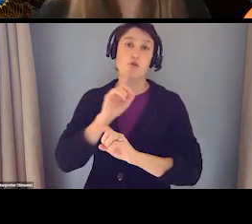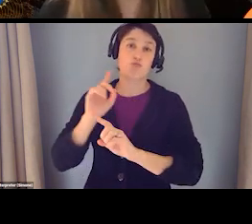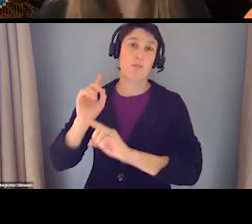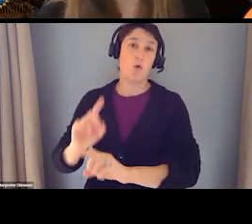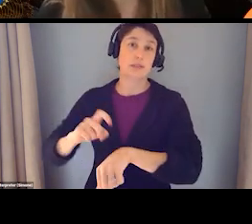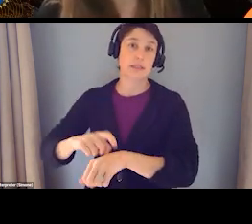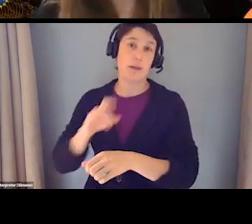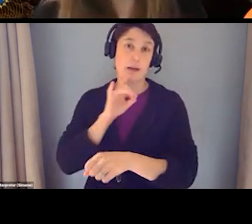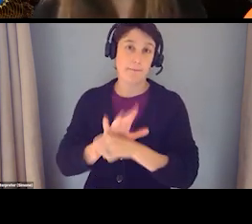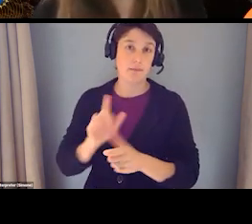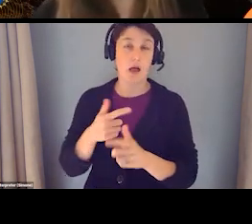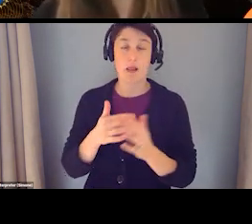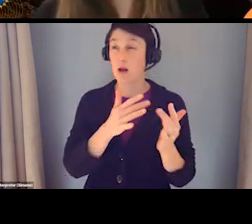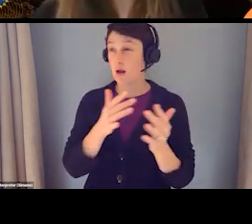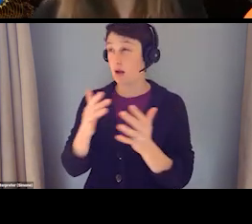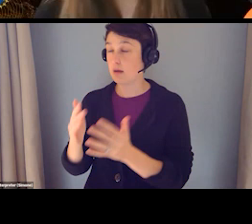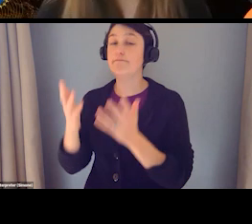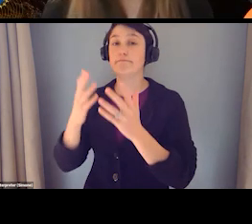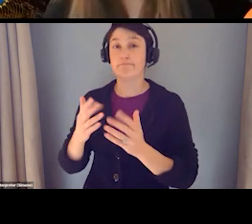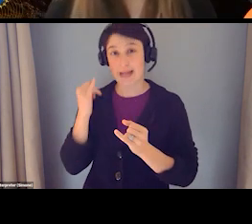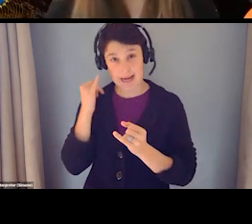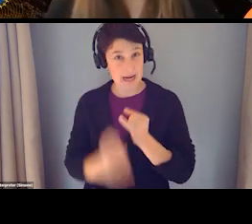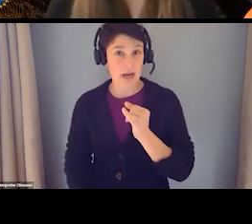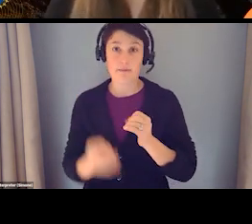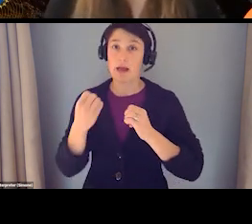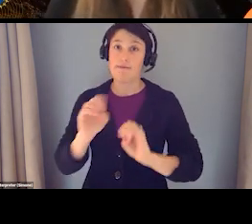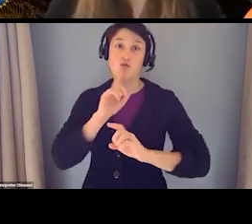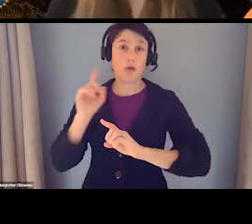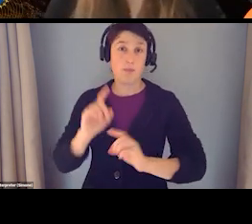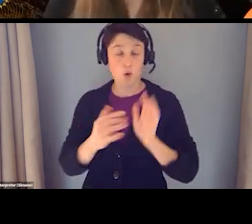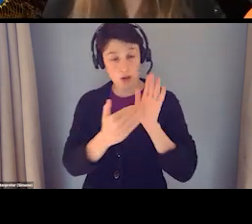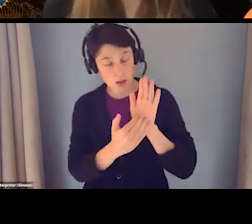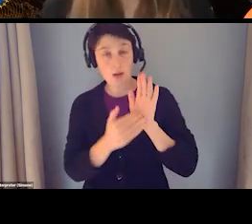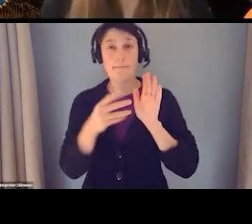you get to the end of that pay period, whatever it may be, and the time looks a little different,